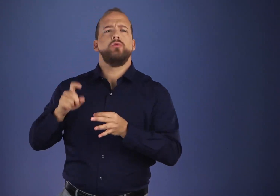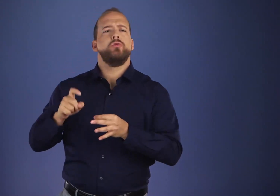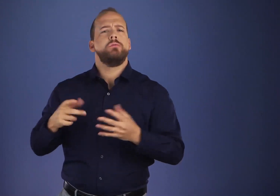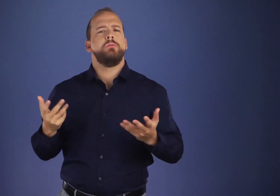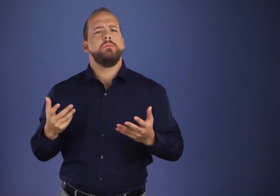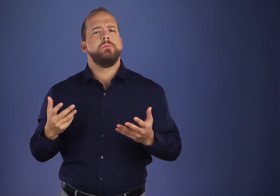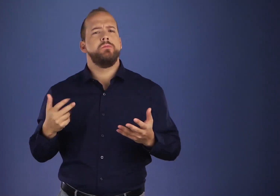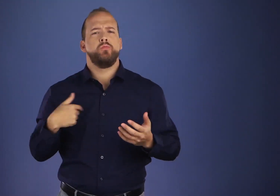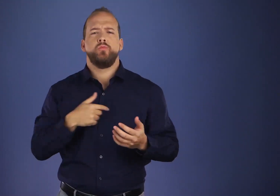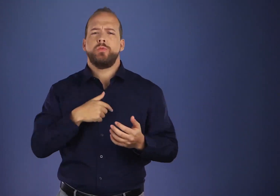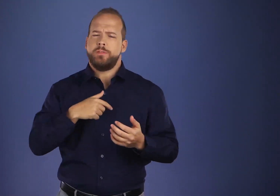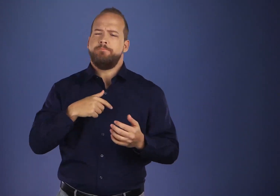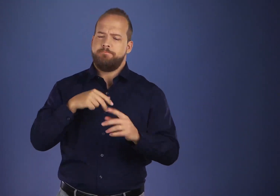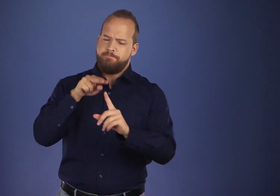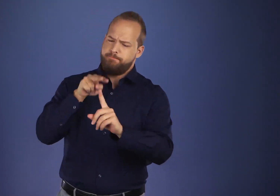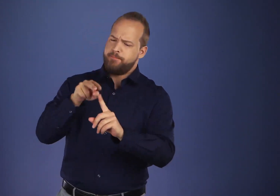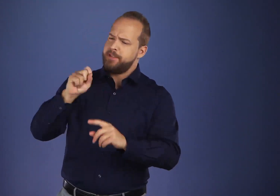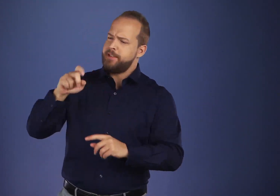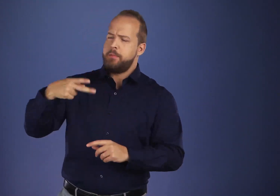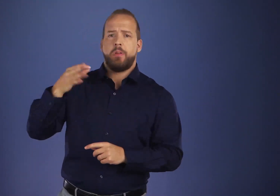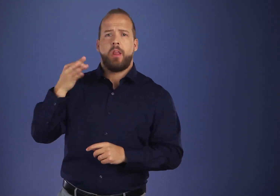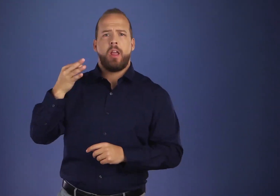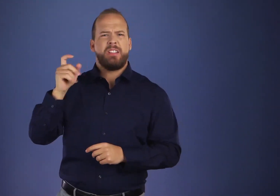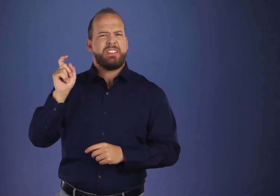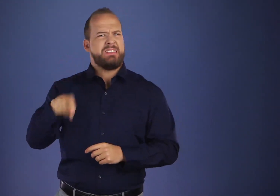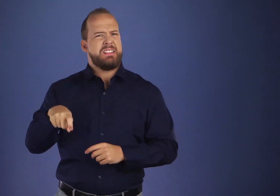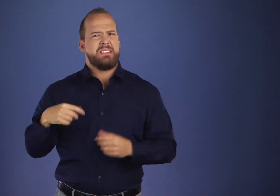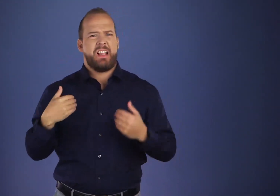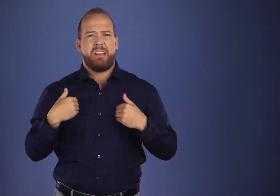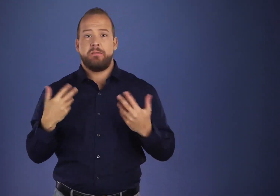Good judgment, a careful sense of timing, courage,